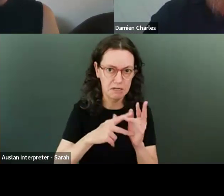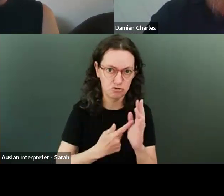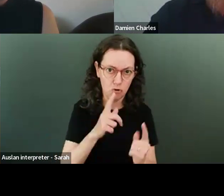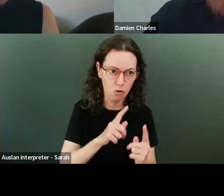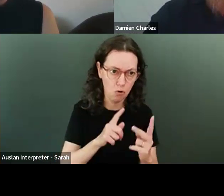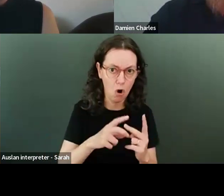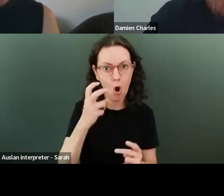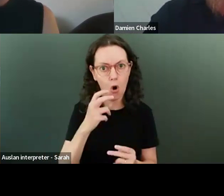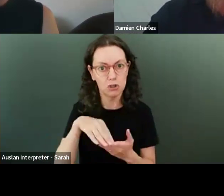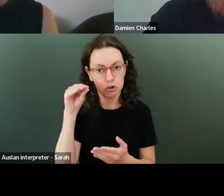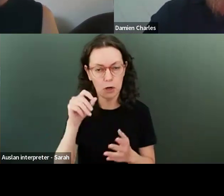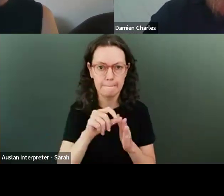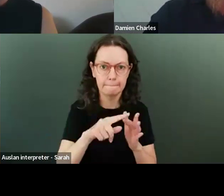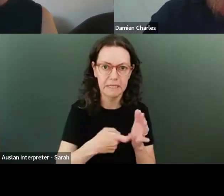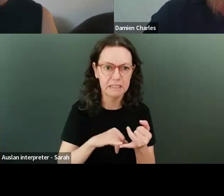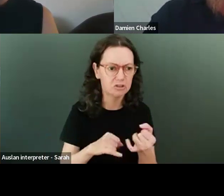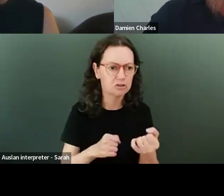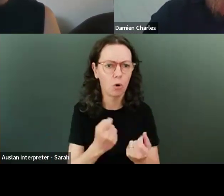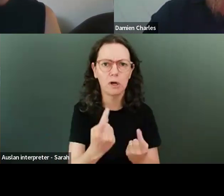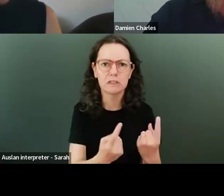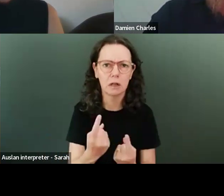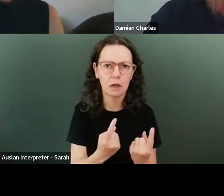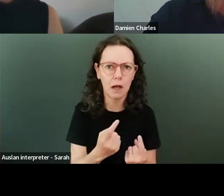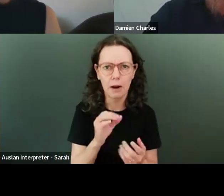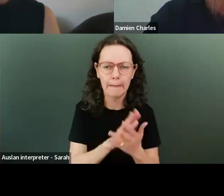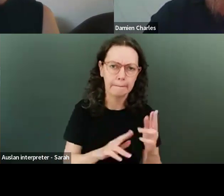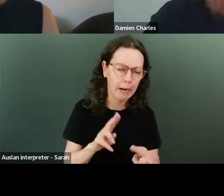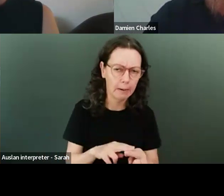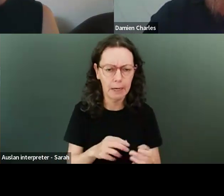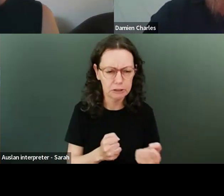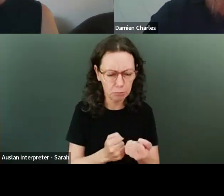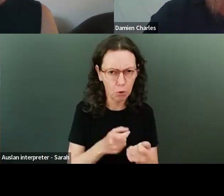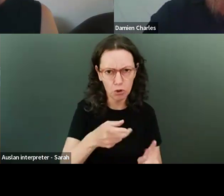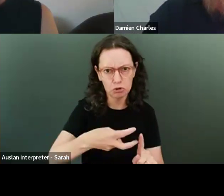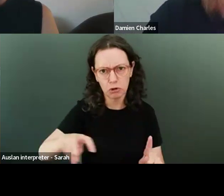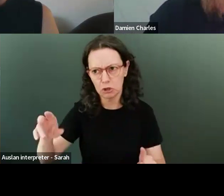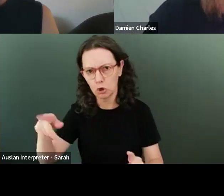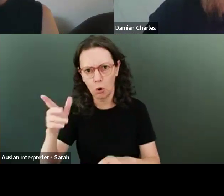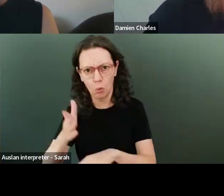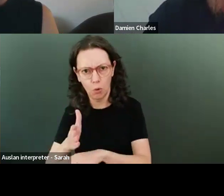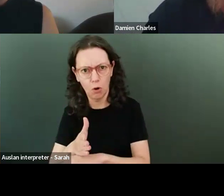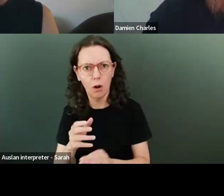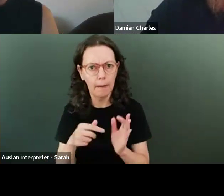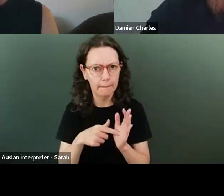student or a peer so yeah it doesn't have to be a parent obviously you